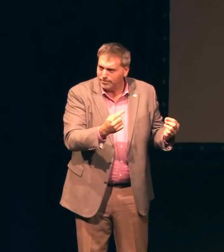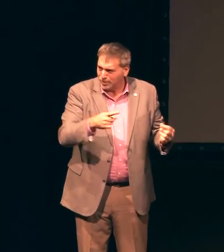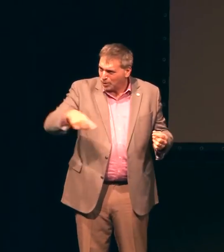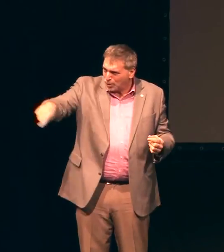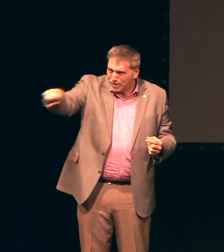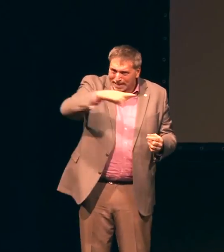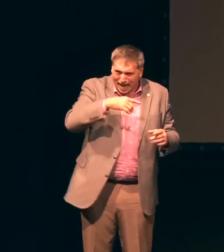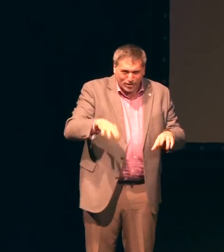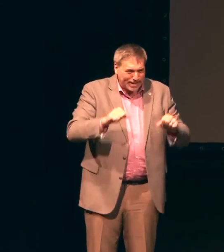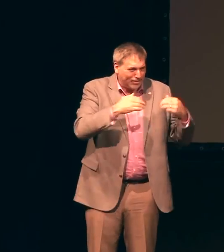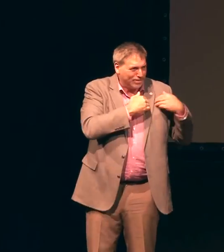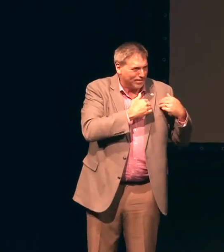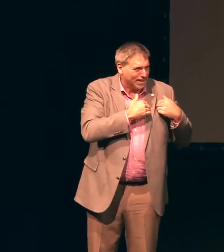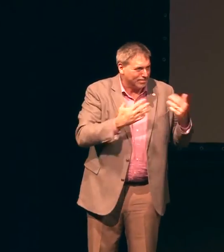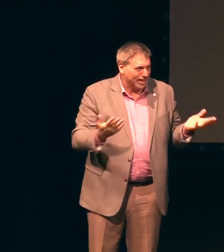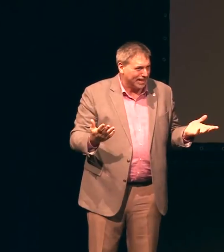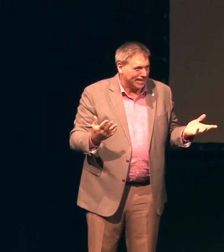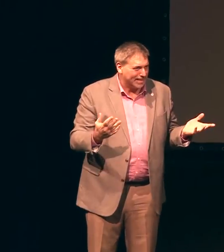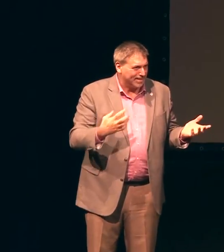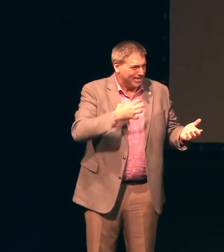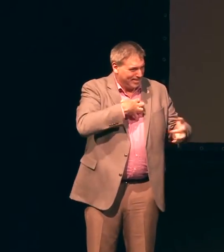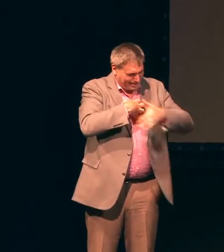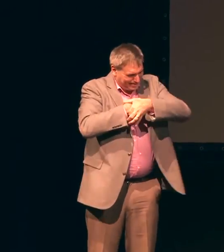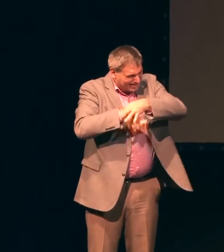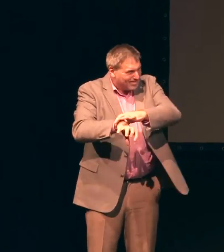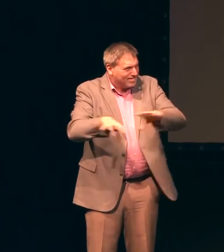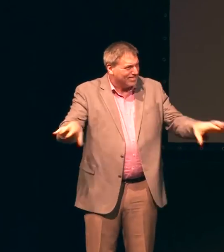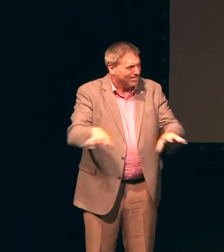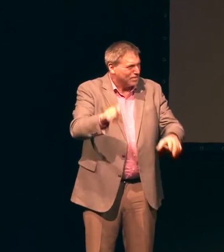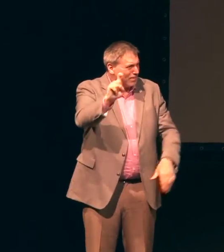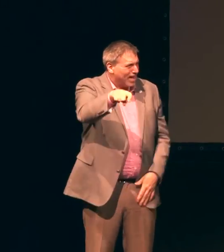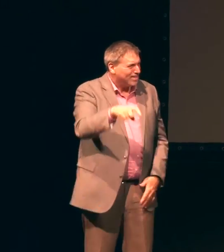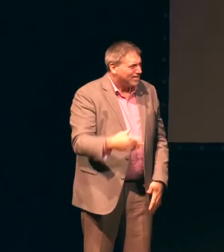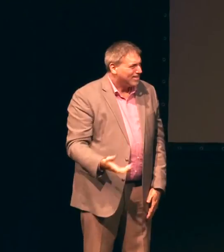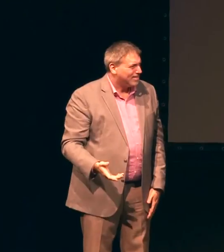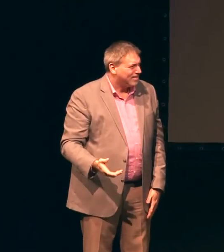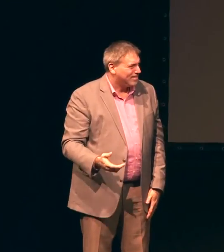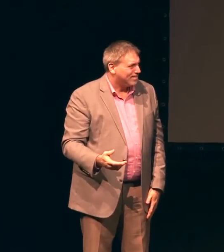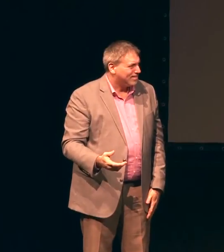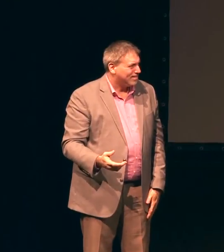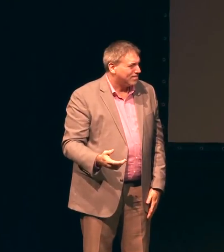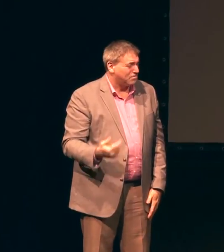are you going to do about it? You have to take the responsibility and turn that complaint into